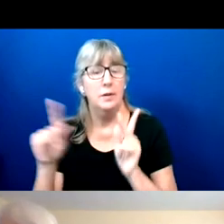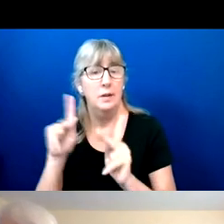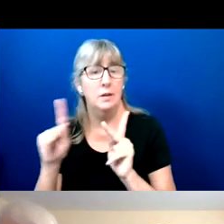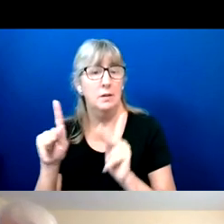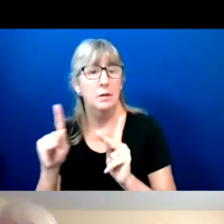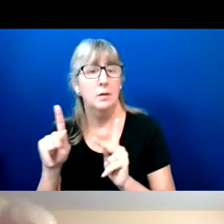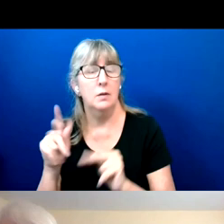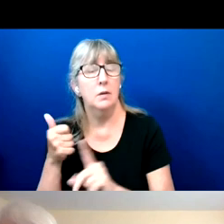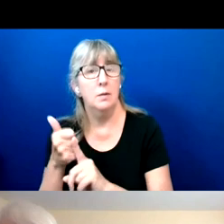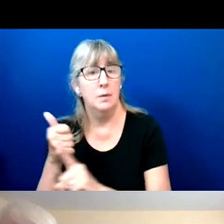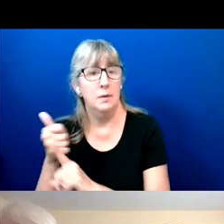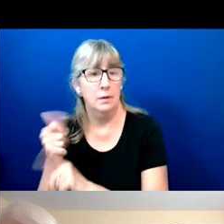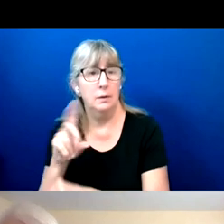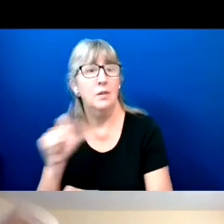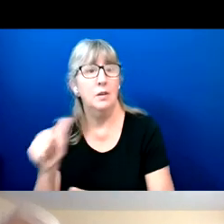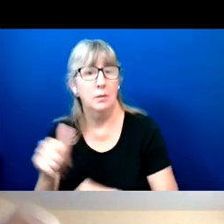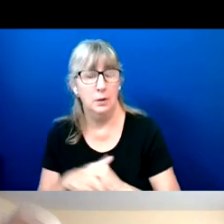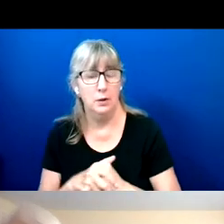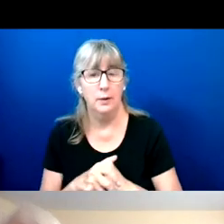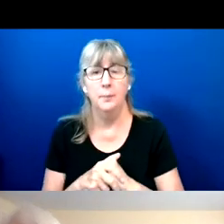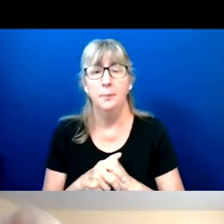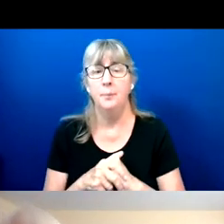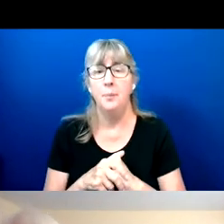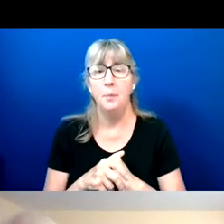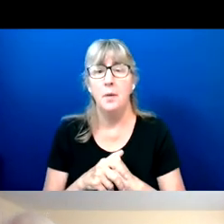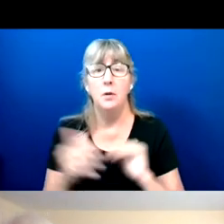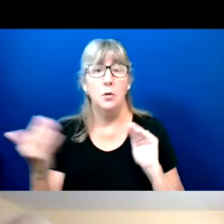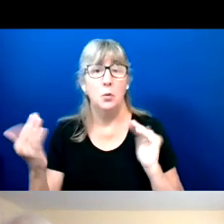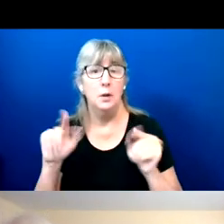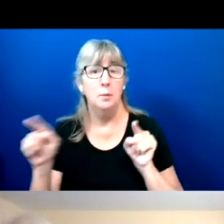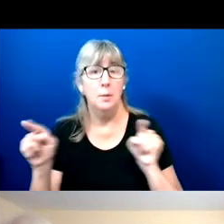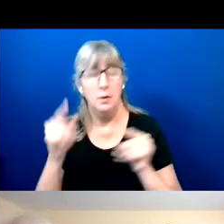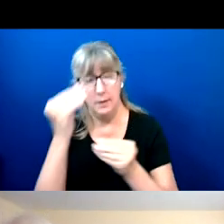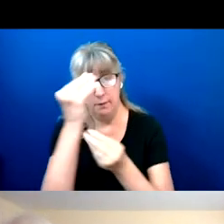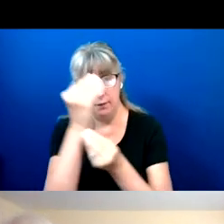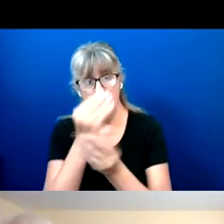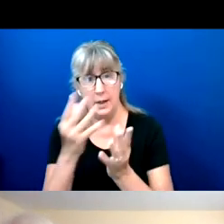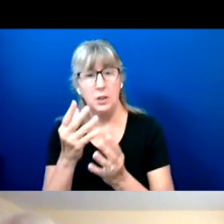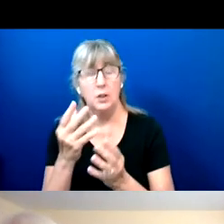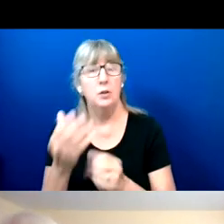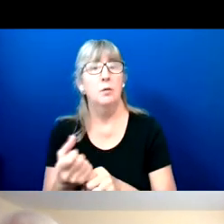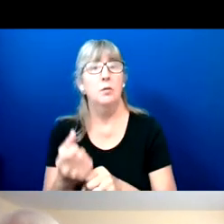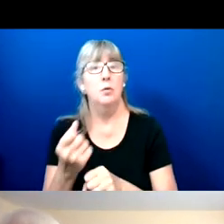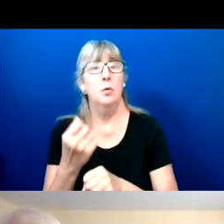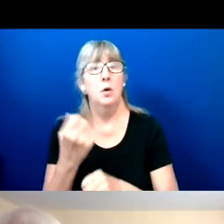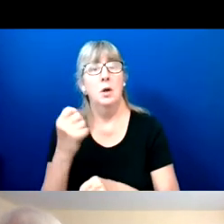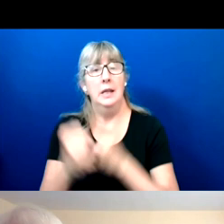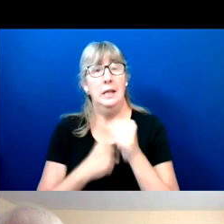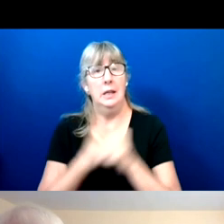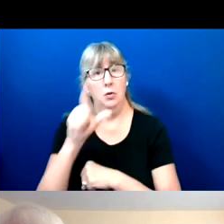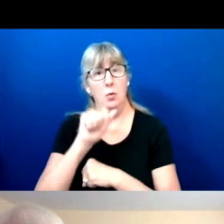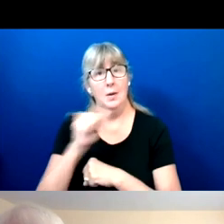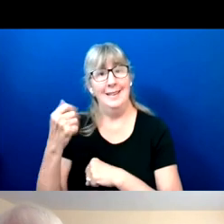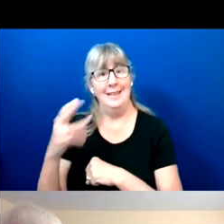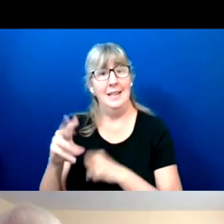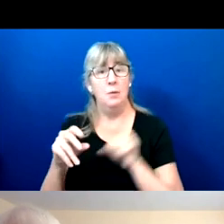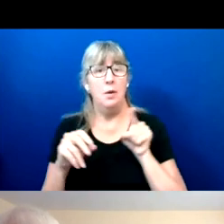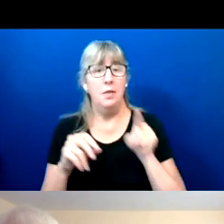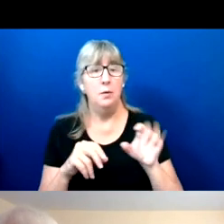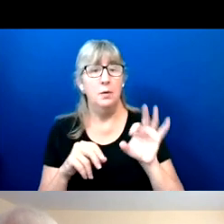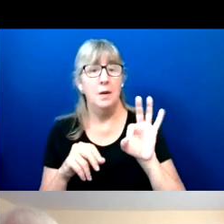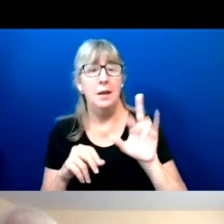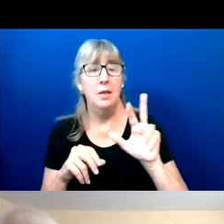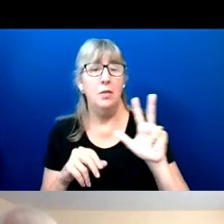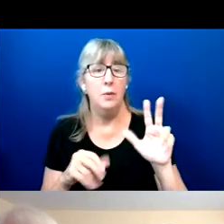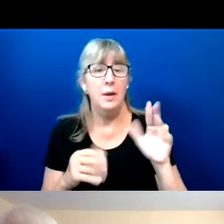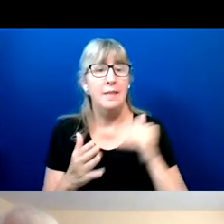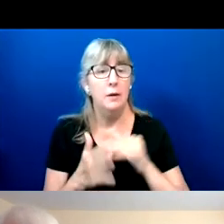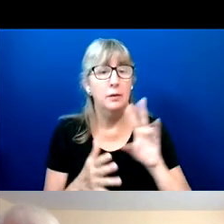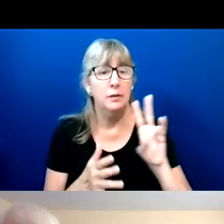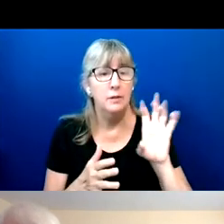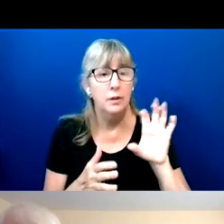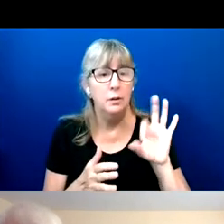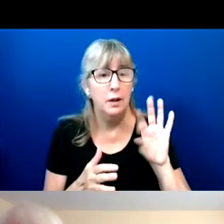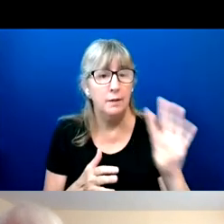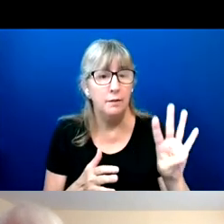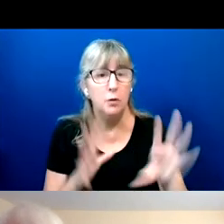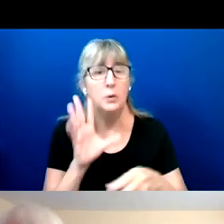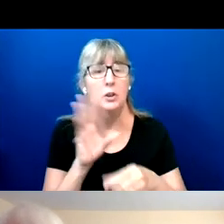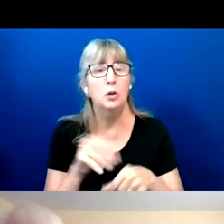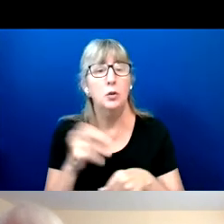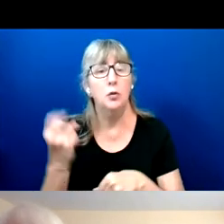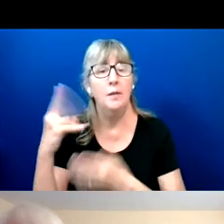So we compared these data to 2016 when there was a sample of 93,794, which included 12,791